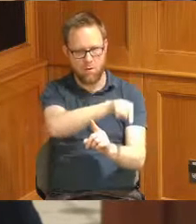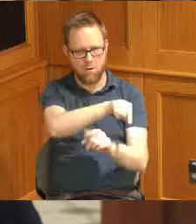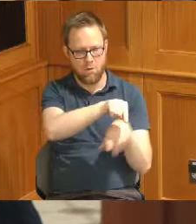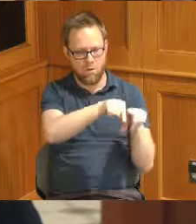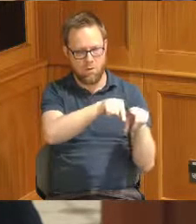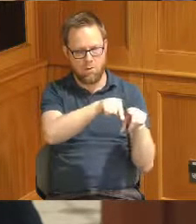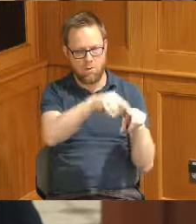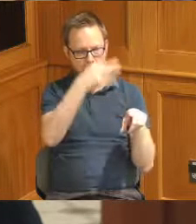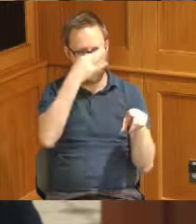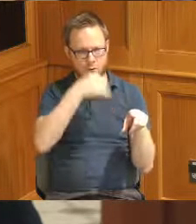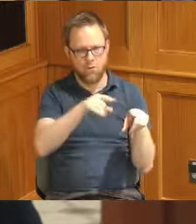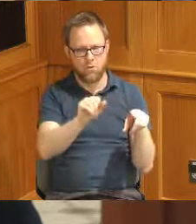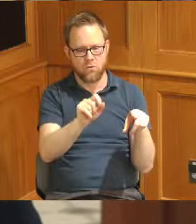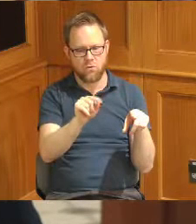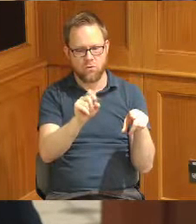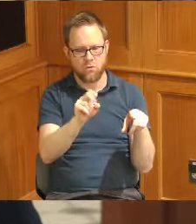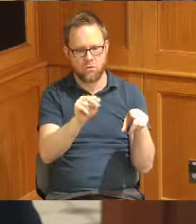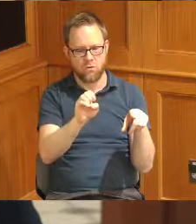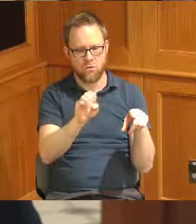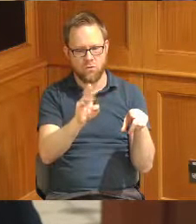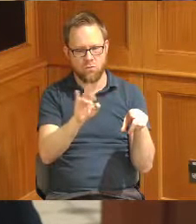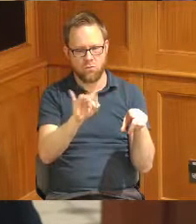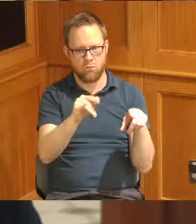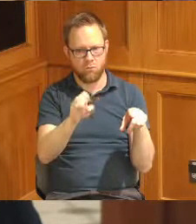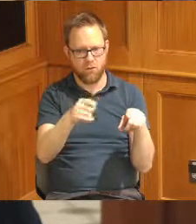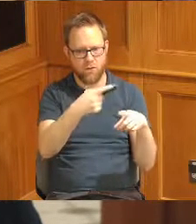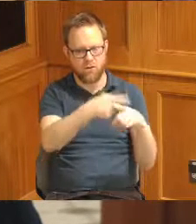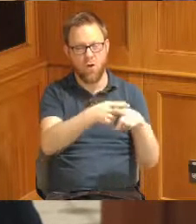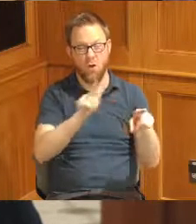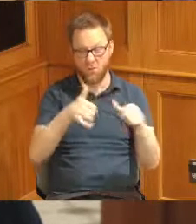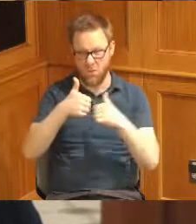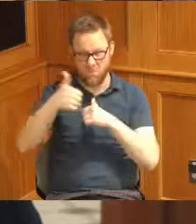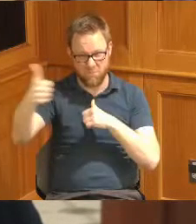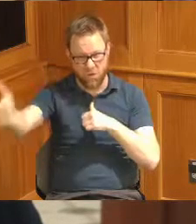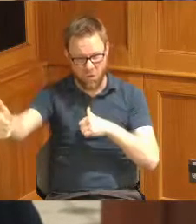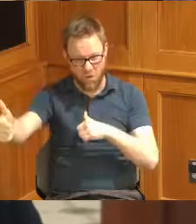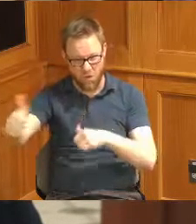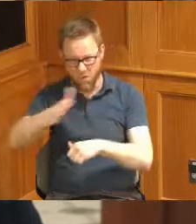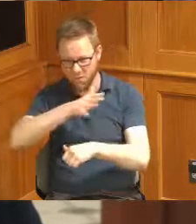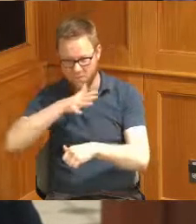stone bridge and rapid run so it's pretty far out there it's isolated as a property